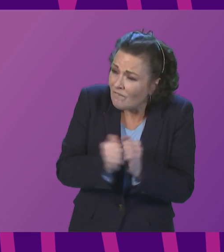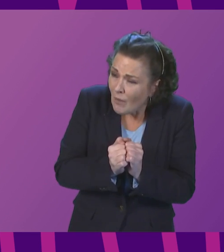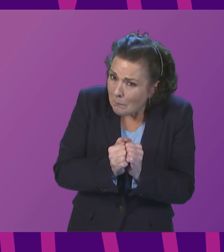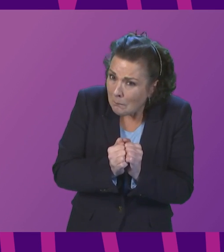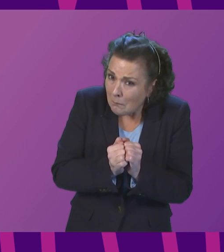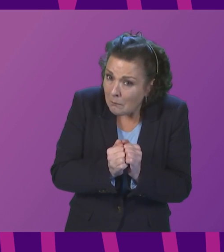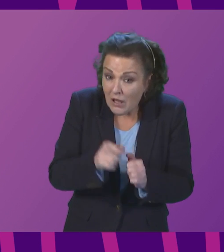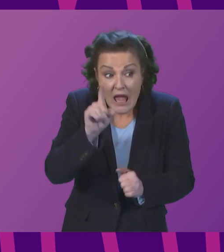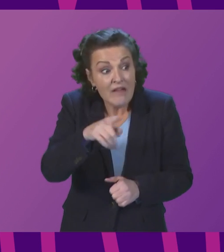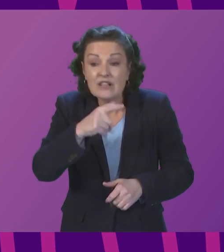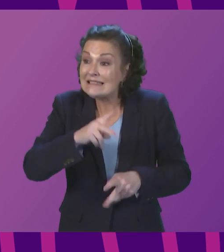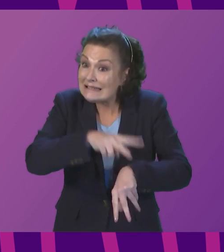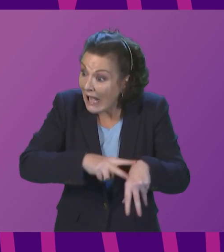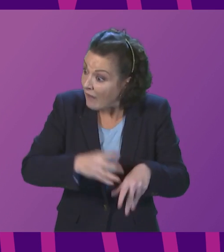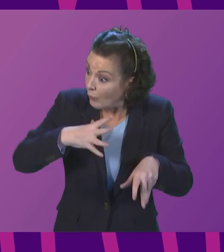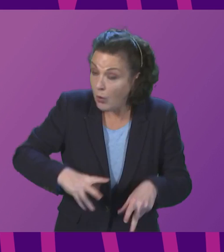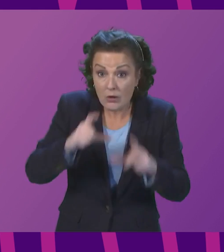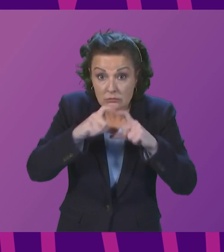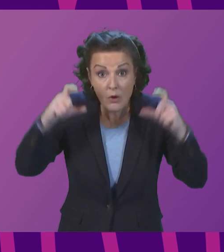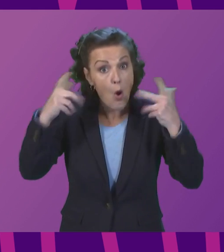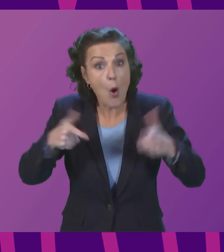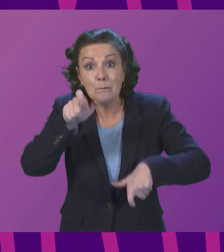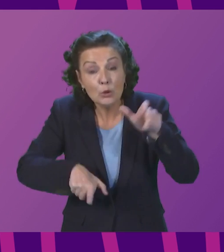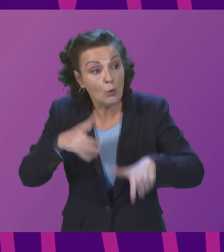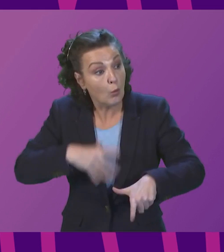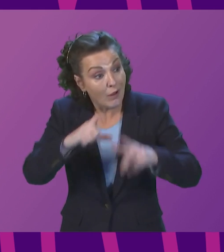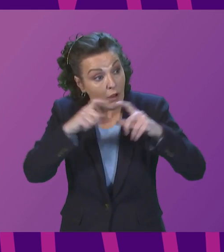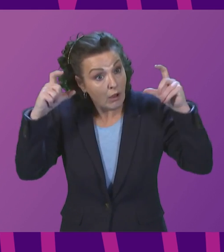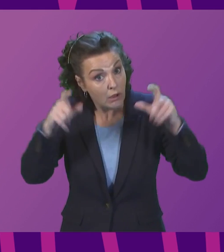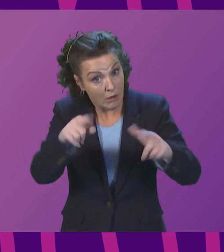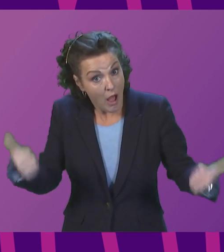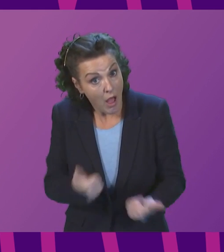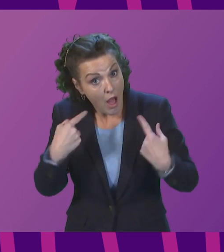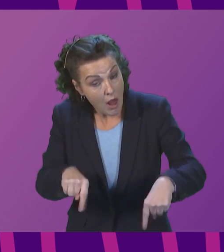pupil or member of staff who wishes to wear a face covering from continuing to do so.